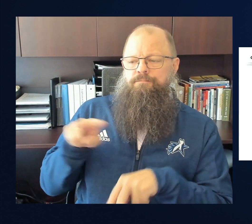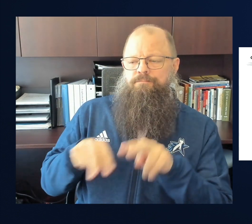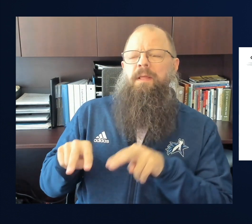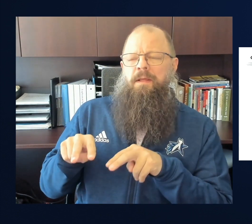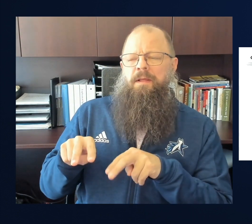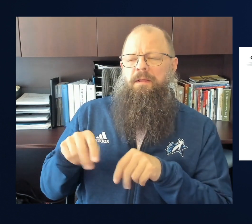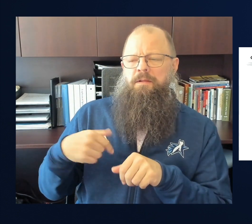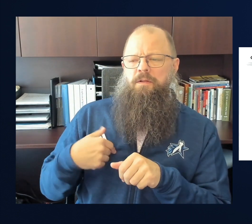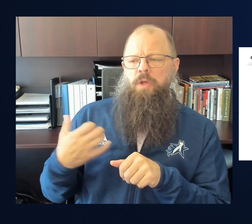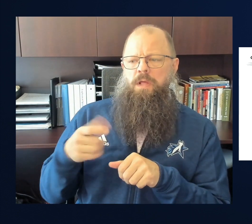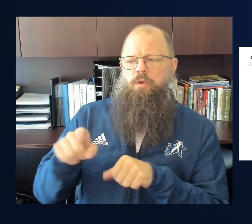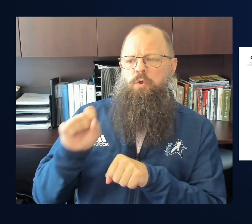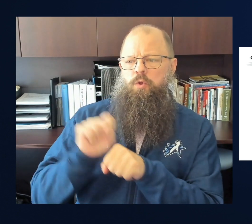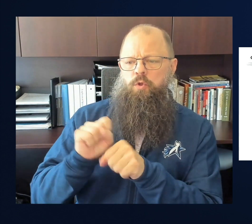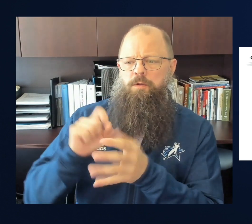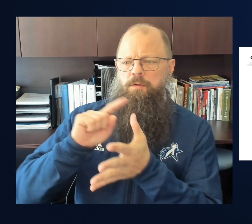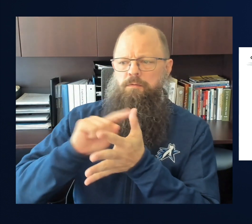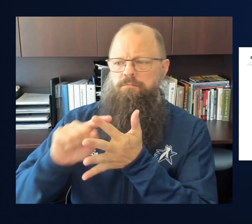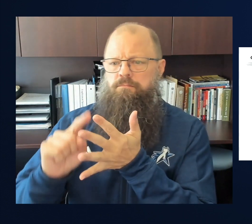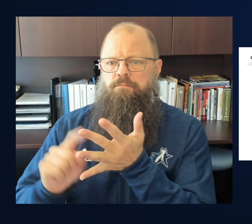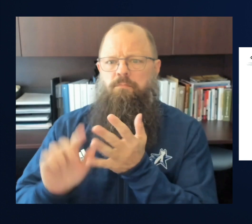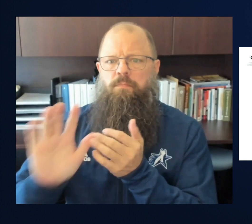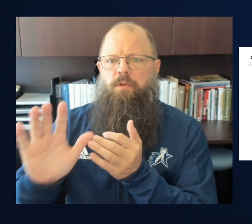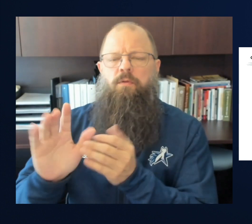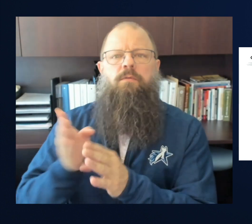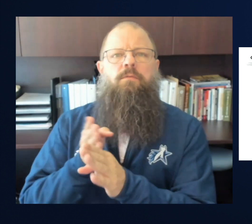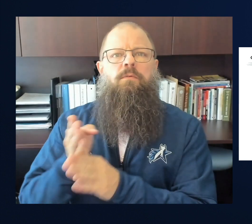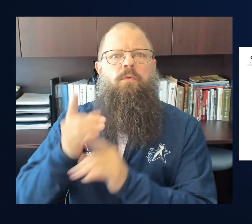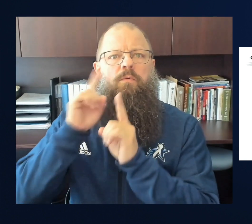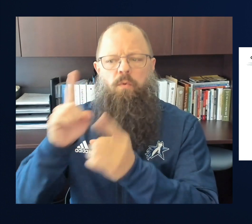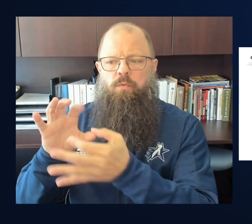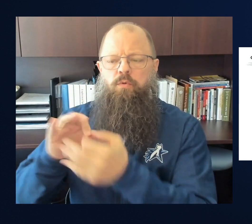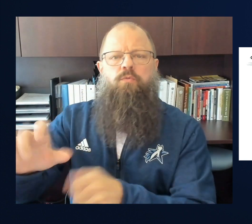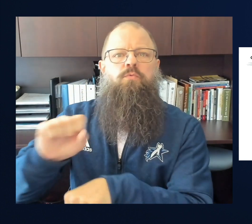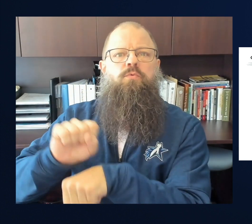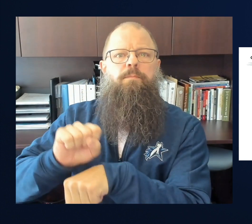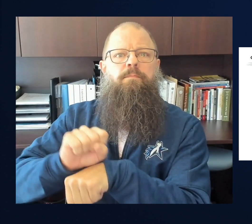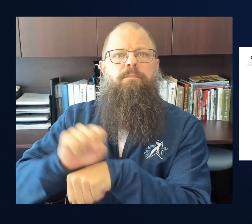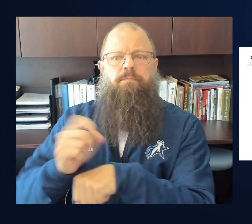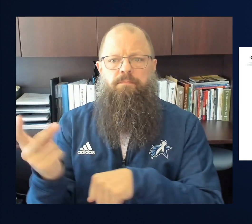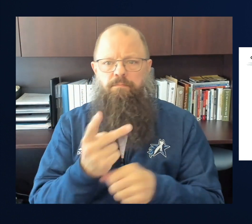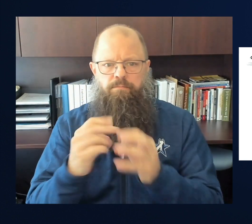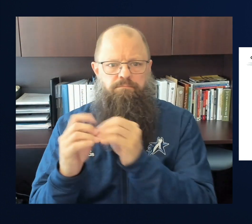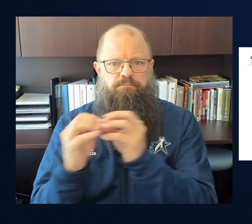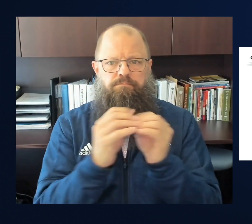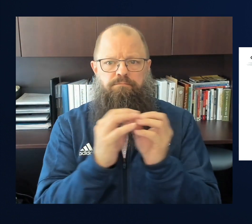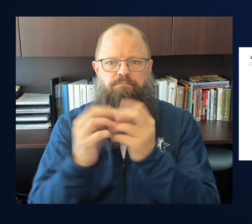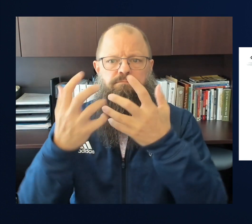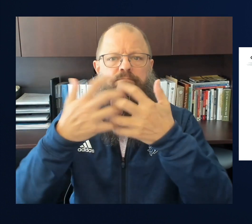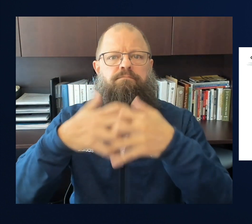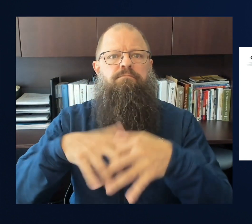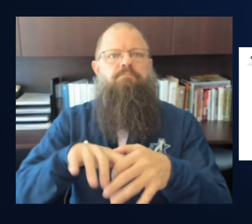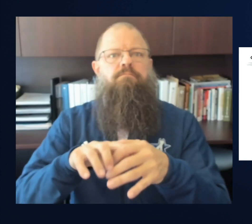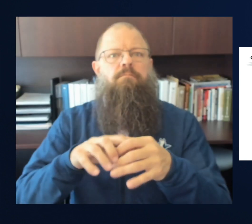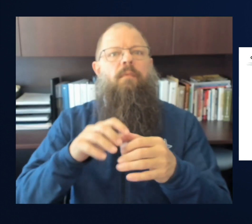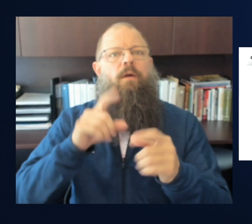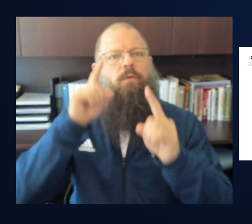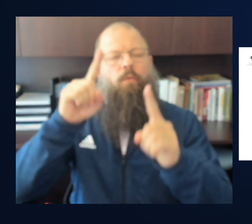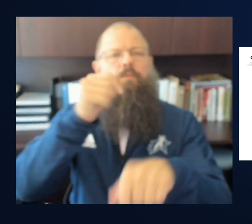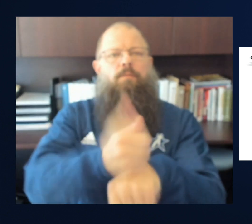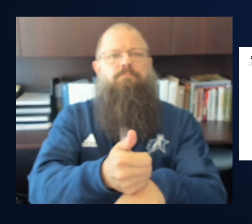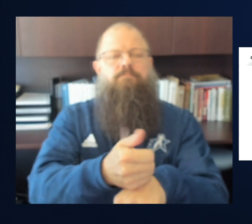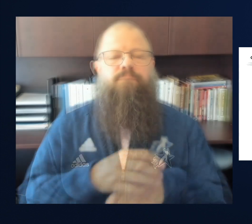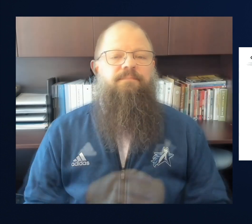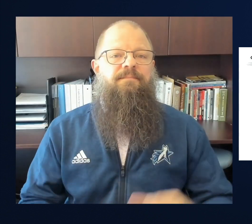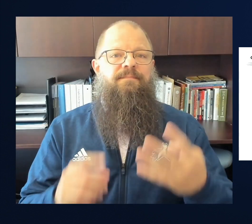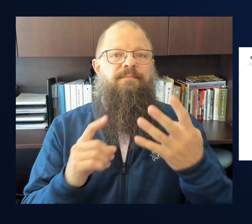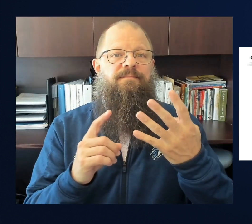that. The manager is able to recognize areas in which they'd like to the employee to grow, and they